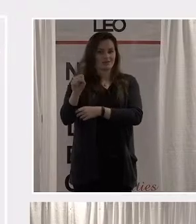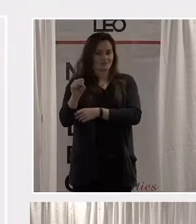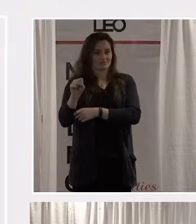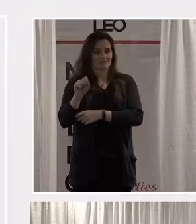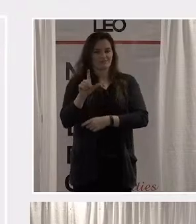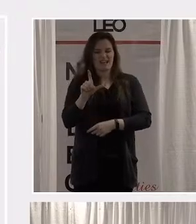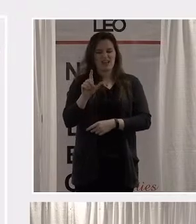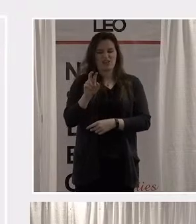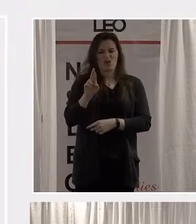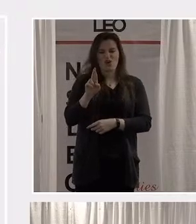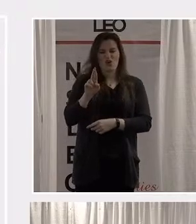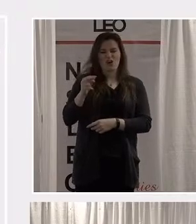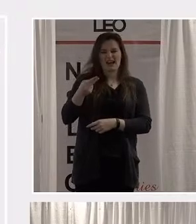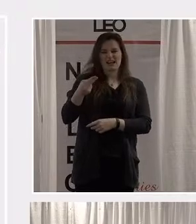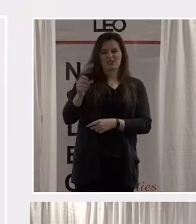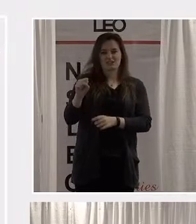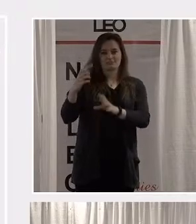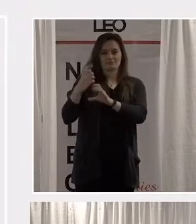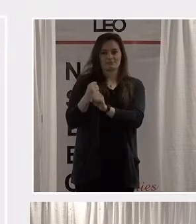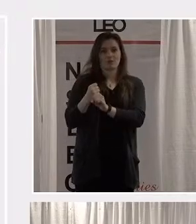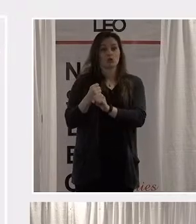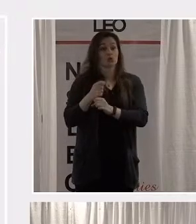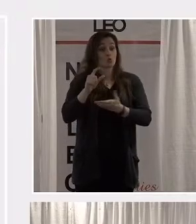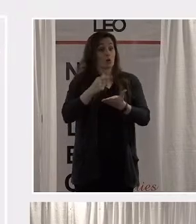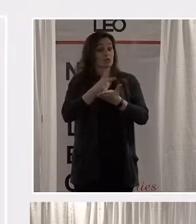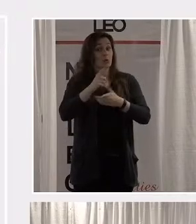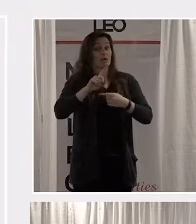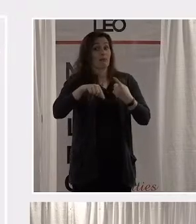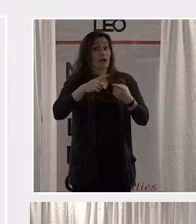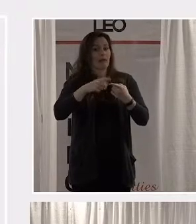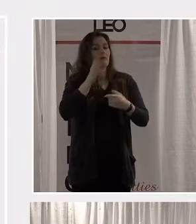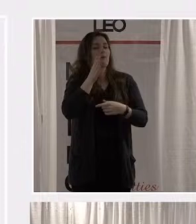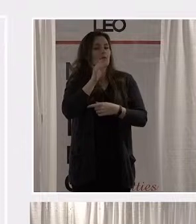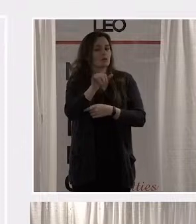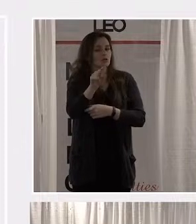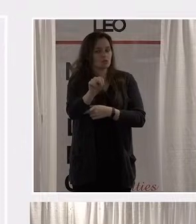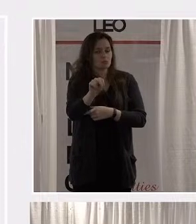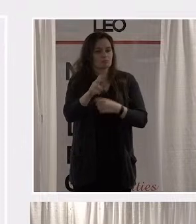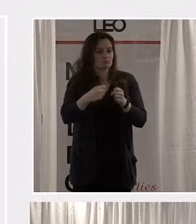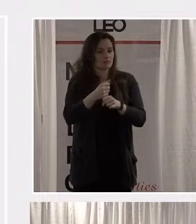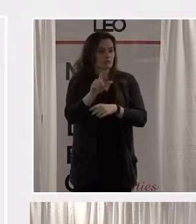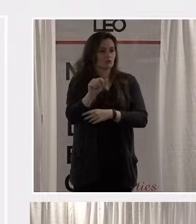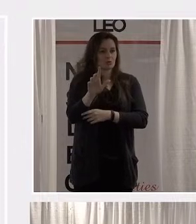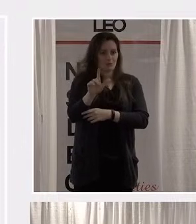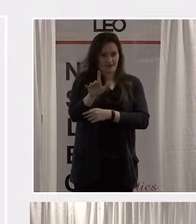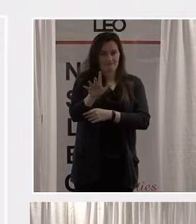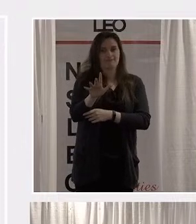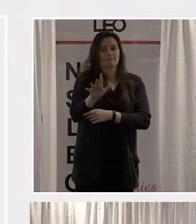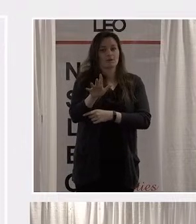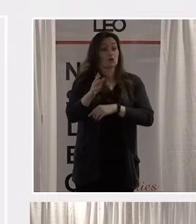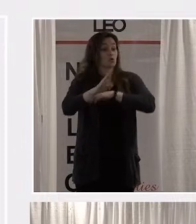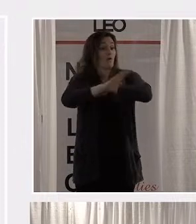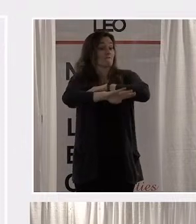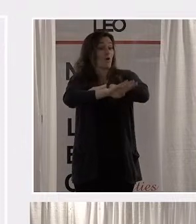GRADUATING THIS JUNE 2025. THIS FALL SHE WILL BE ATTENDING DALHOUSIE UNIVERSITY